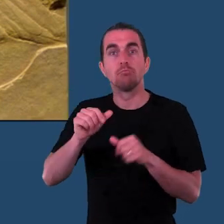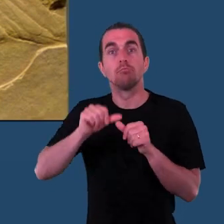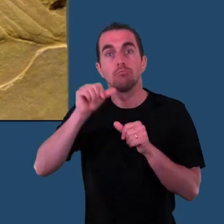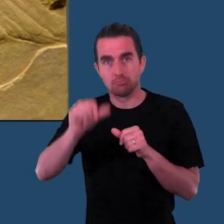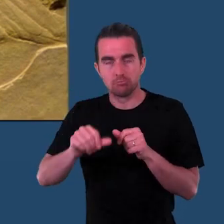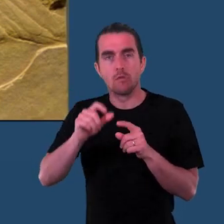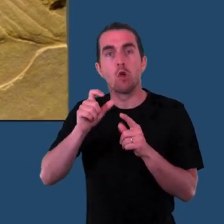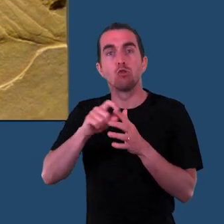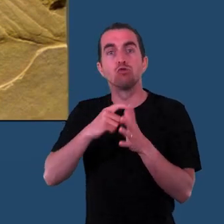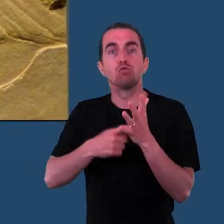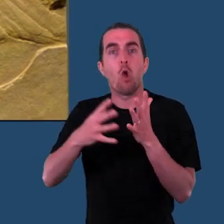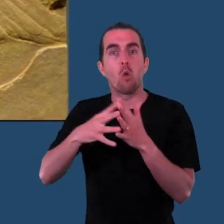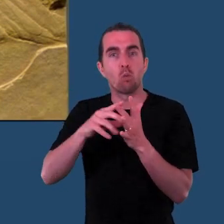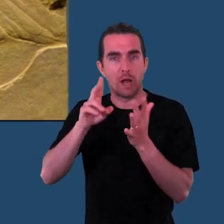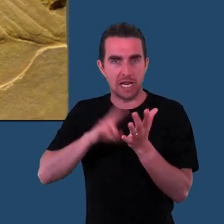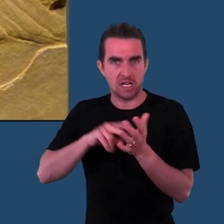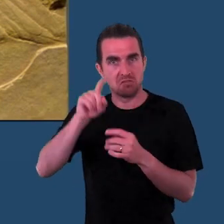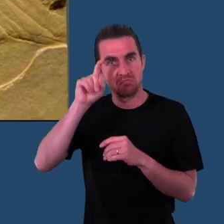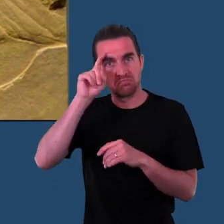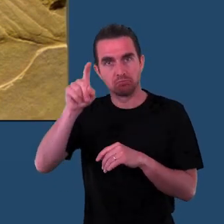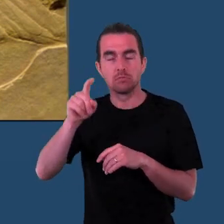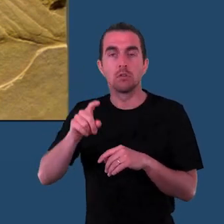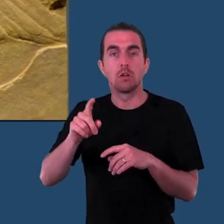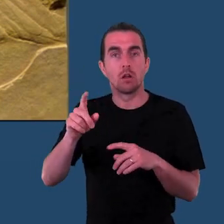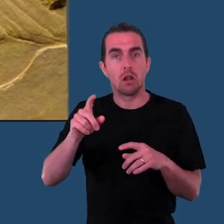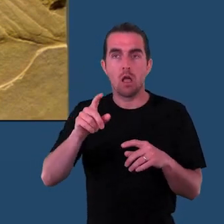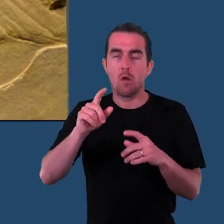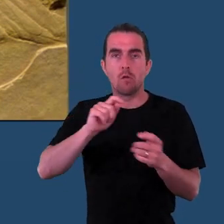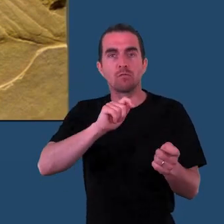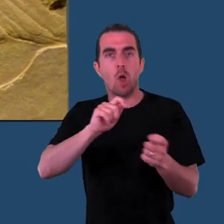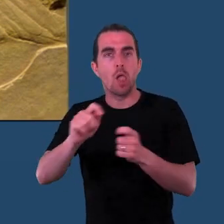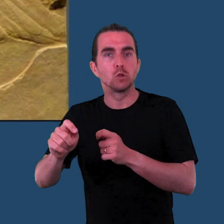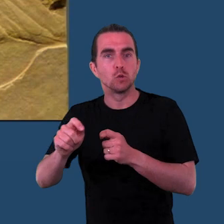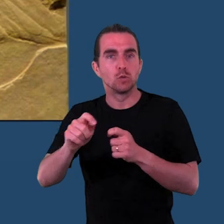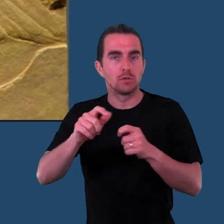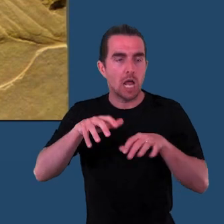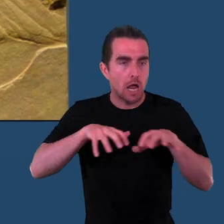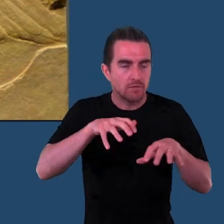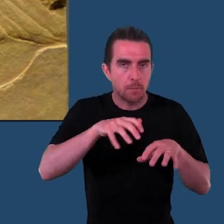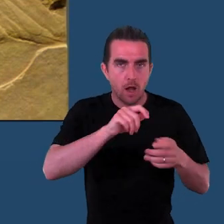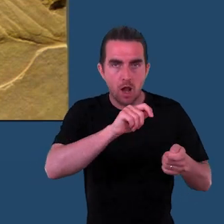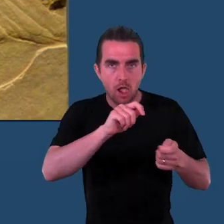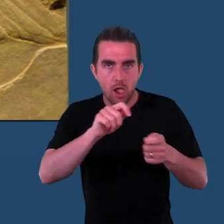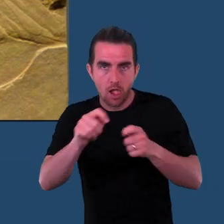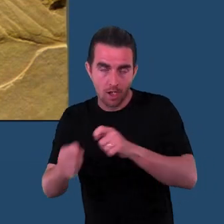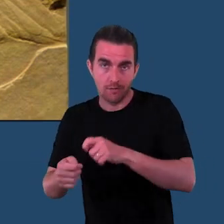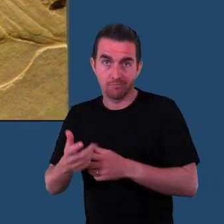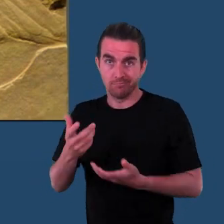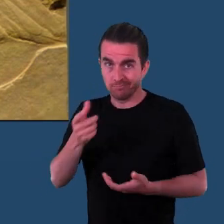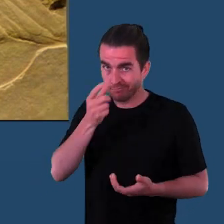And shortly after, Darwin came up with his theory of evolution, and everyone was like, "Well, if this is the case,